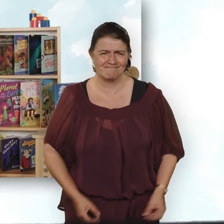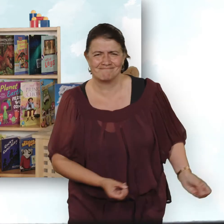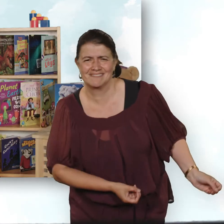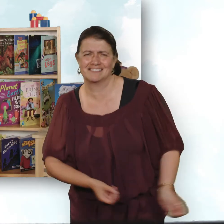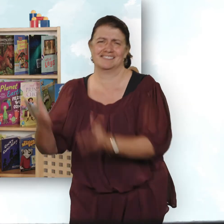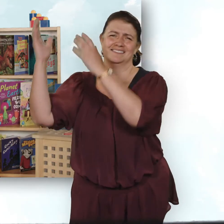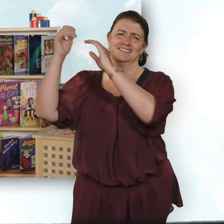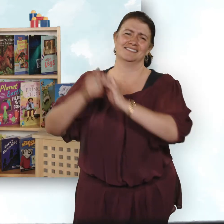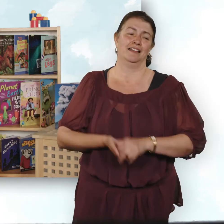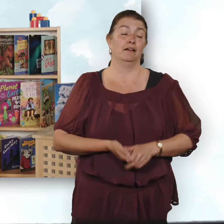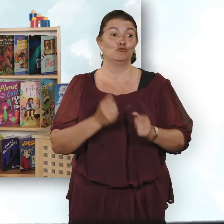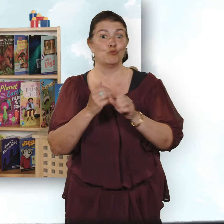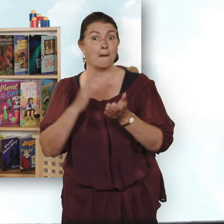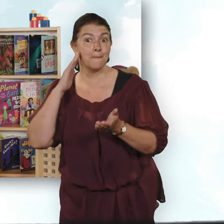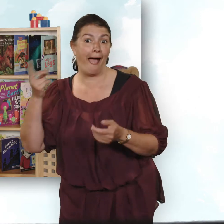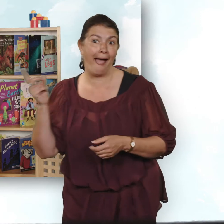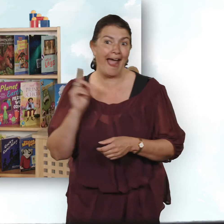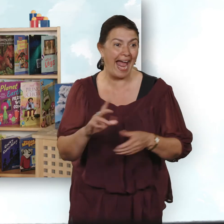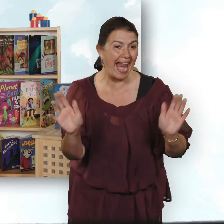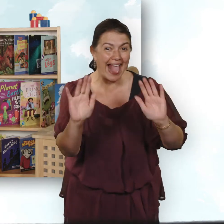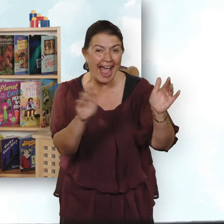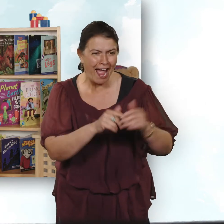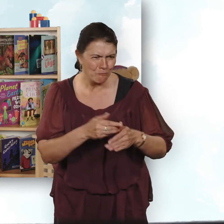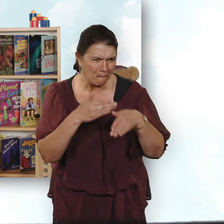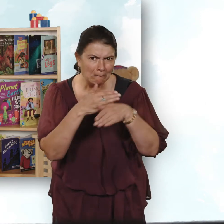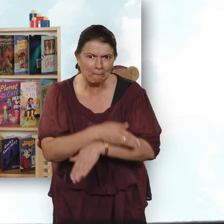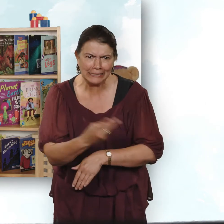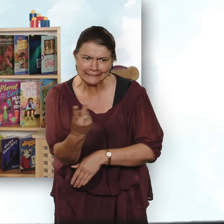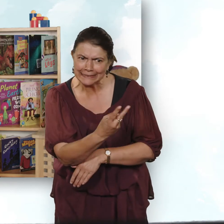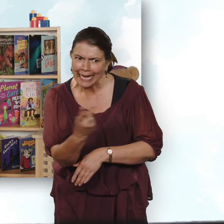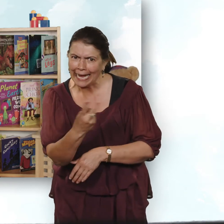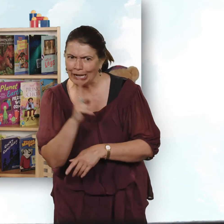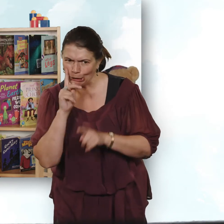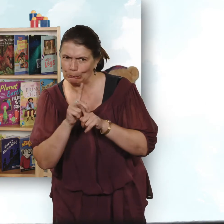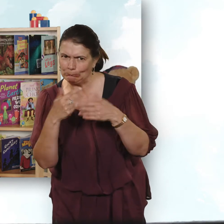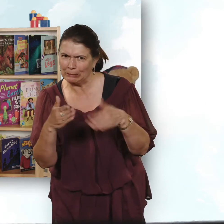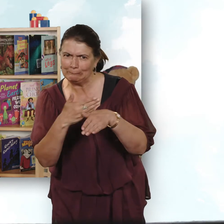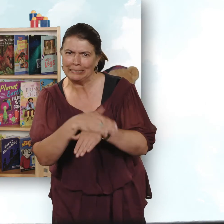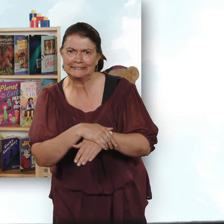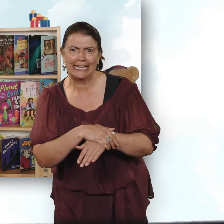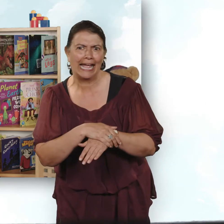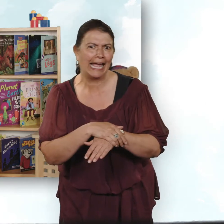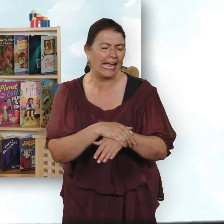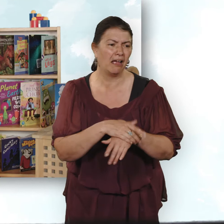Then Grandma appeared. “Hello,” she smiled. “It looks like you’ve been busy!”